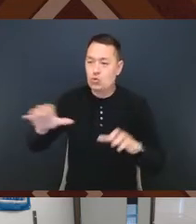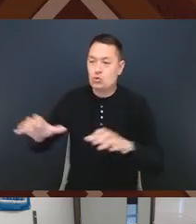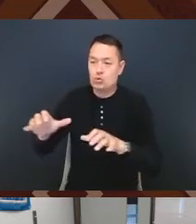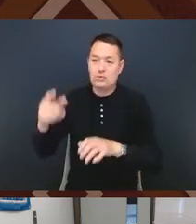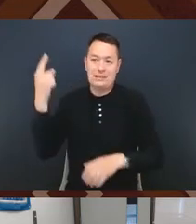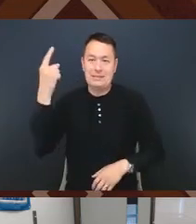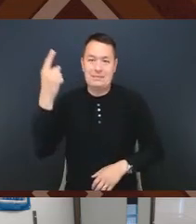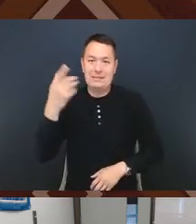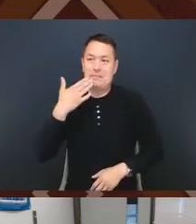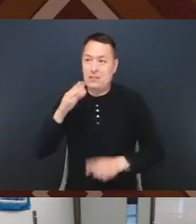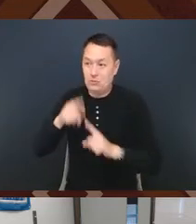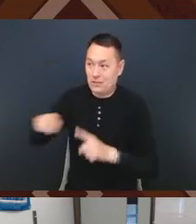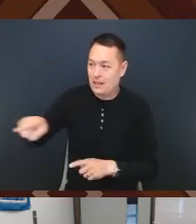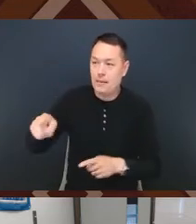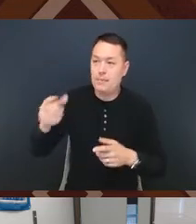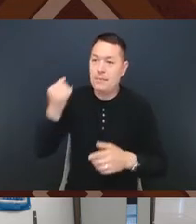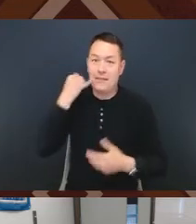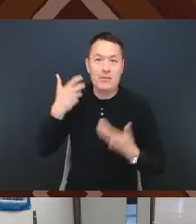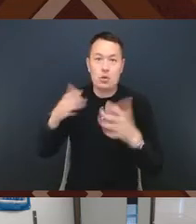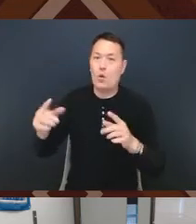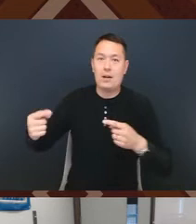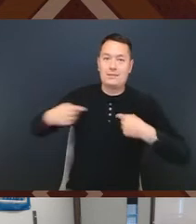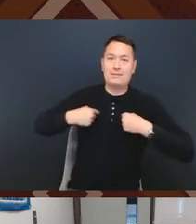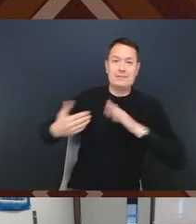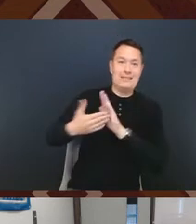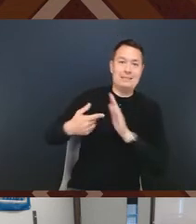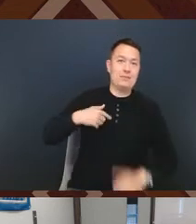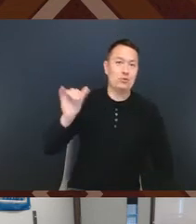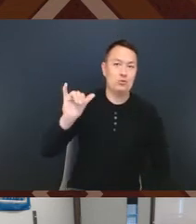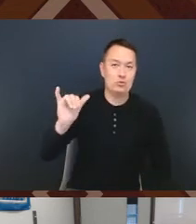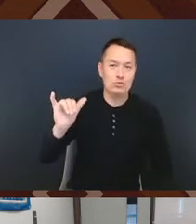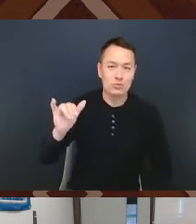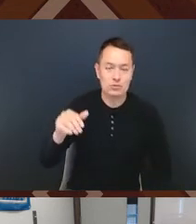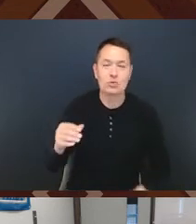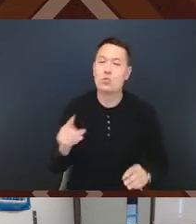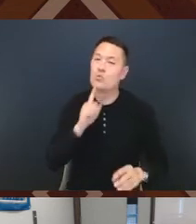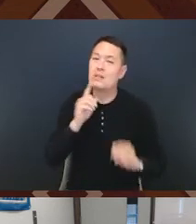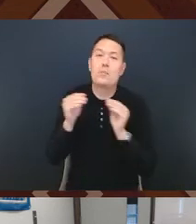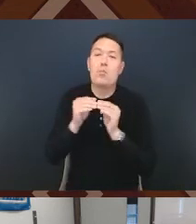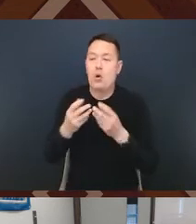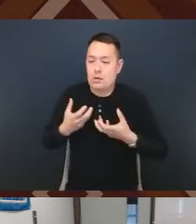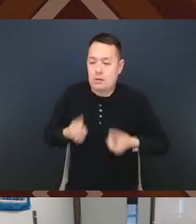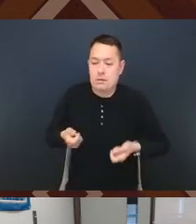So it becomes really of more restraint or restriction on your behavior. Towards other people.